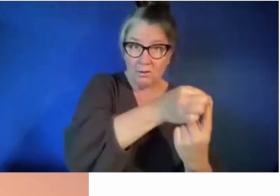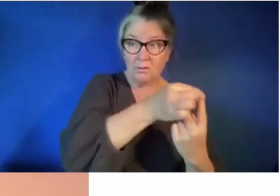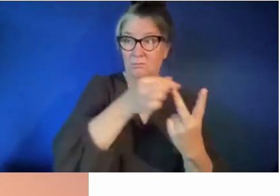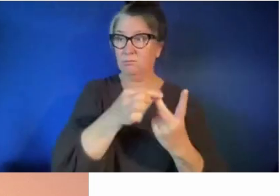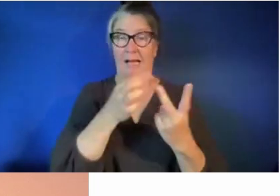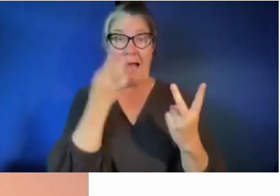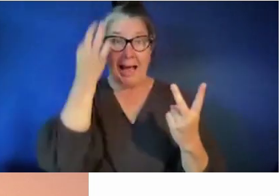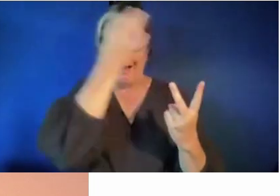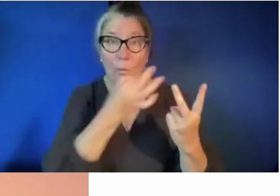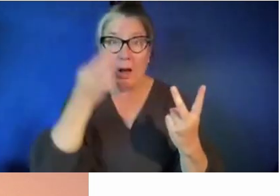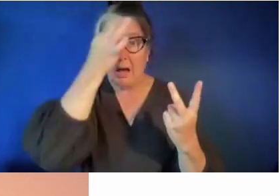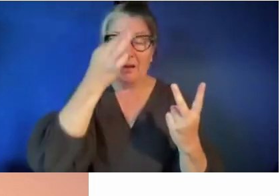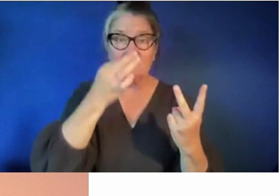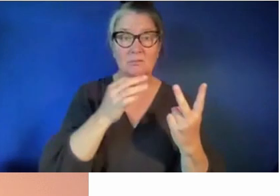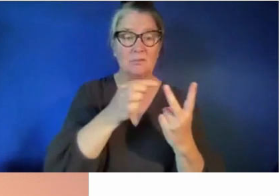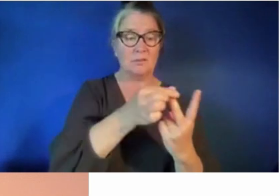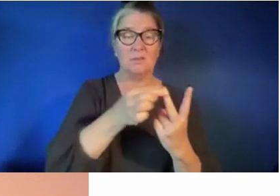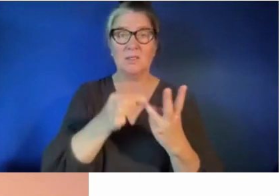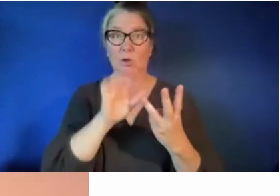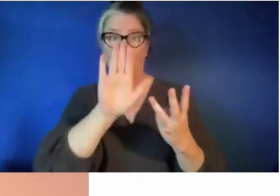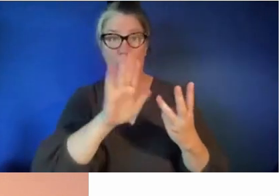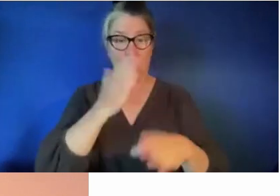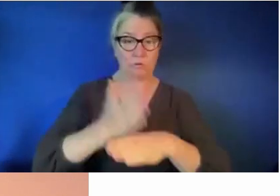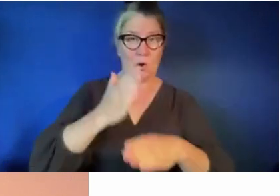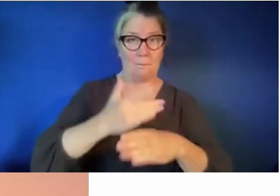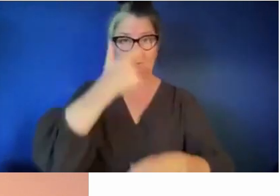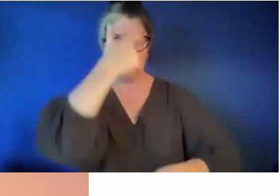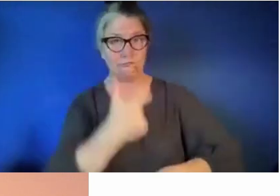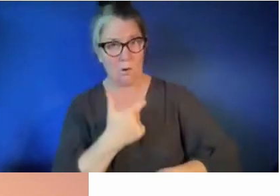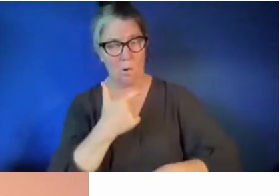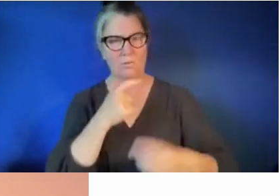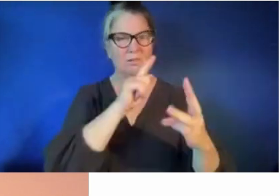flexibility in terms of thinking about job roles, but really keeping in mind all the time